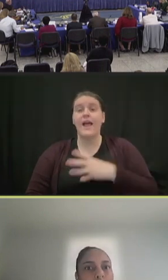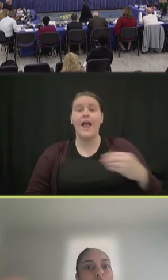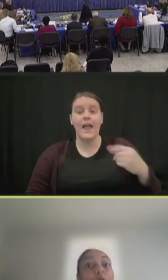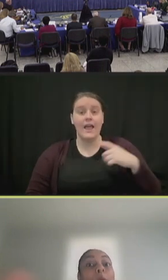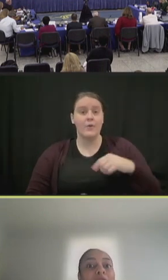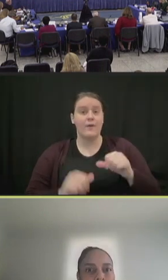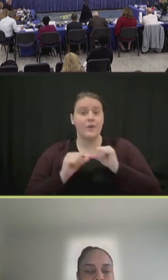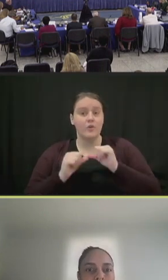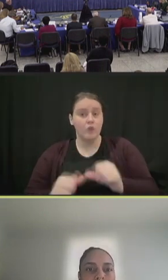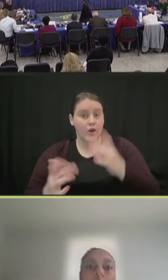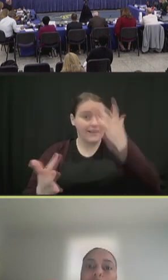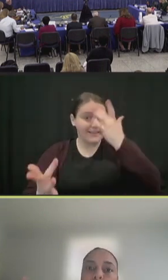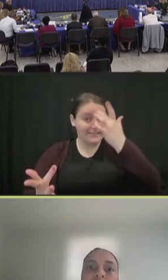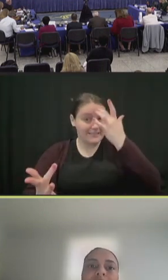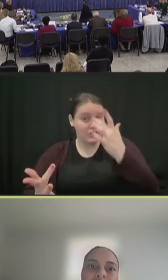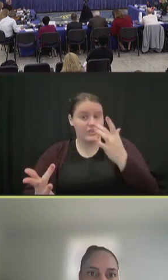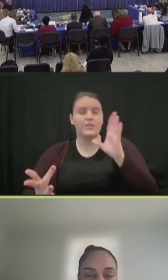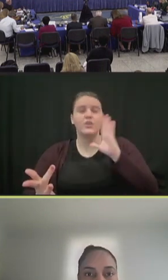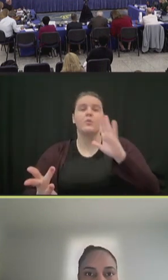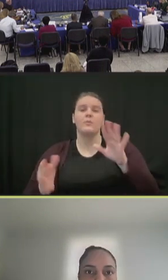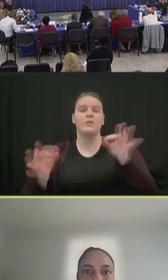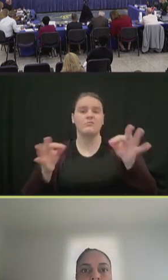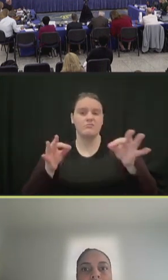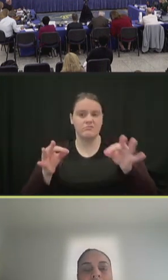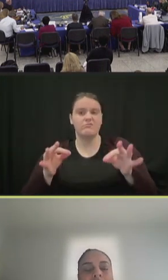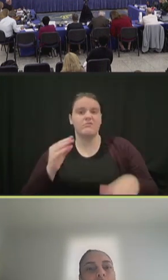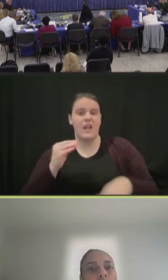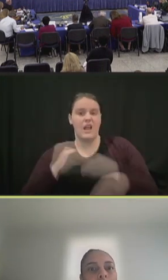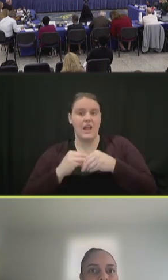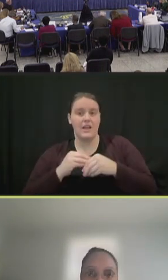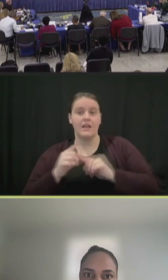right, we'll make mention of it. But the real estate is limited and so -- and we